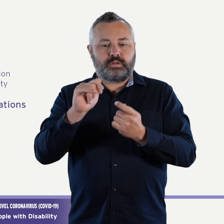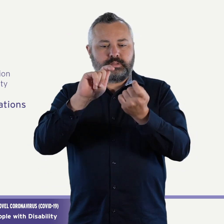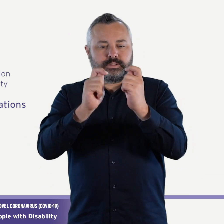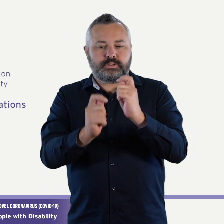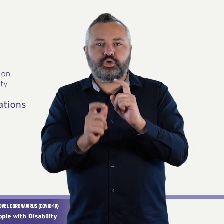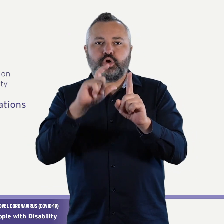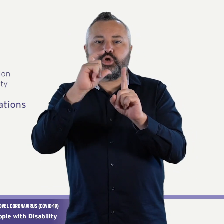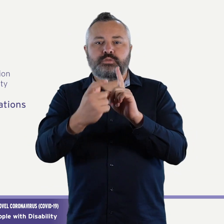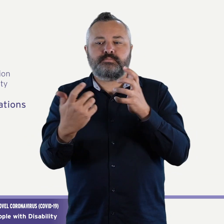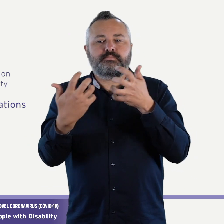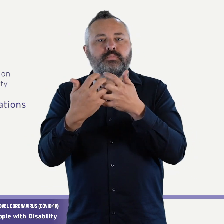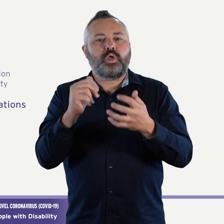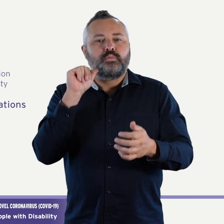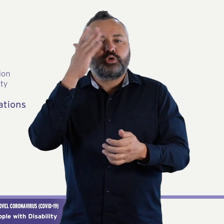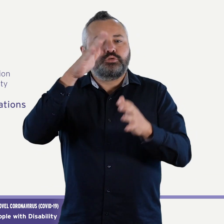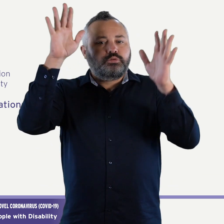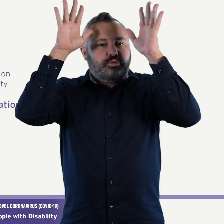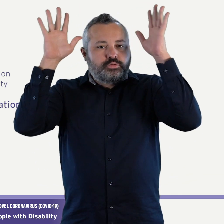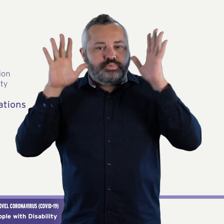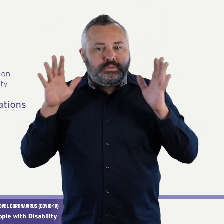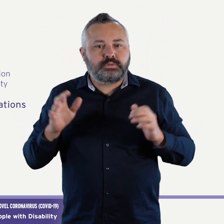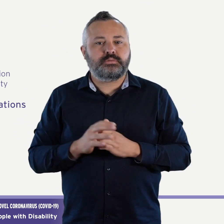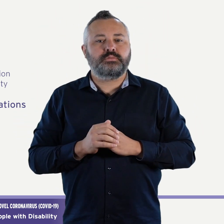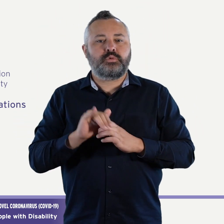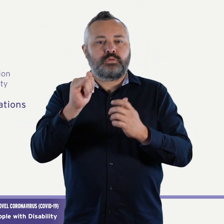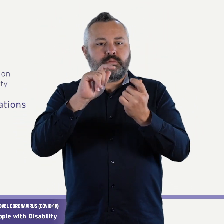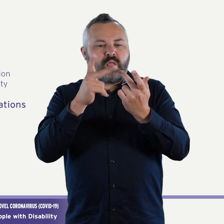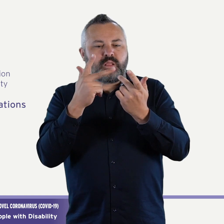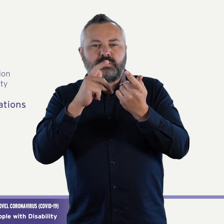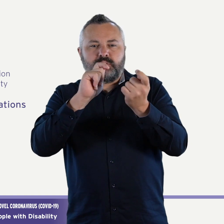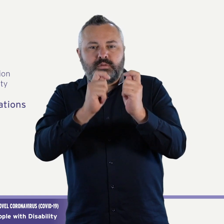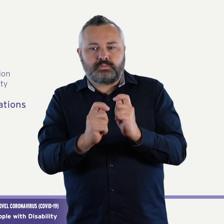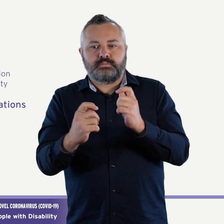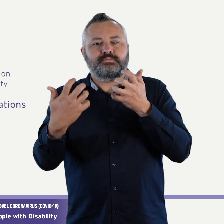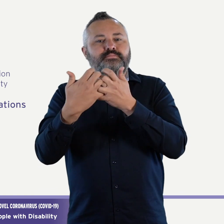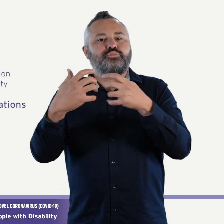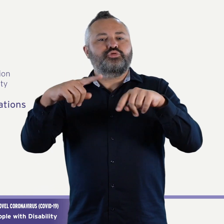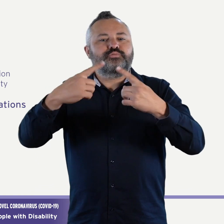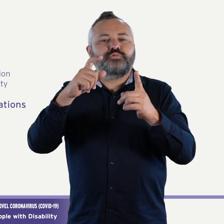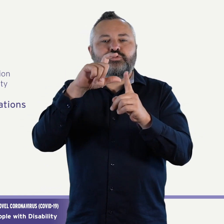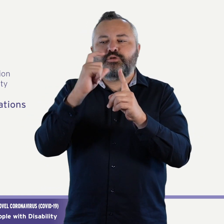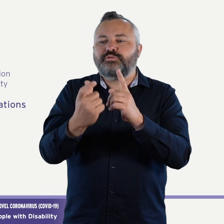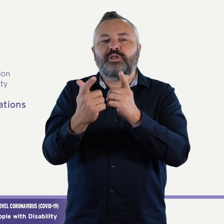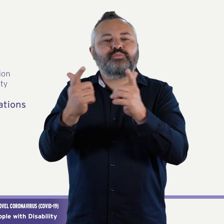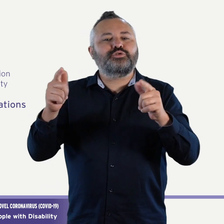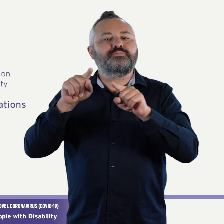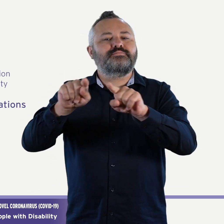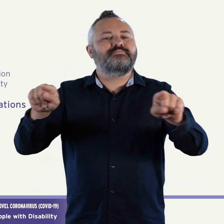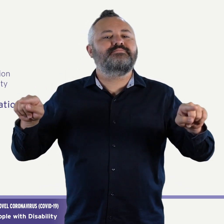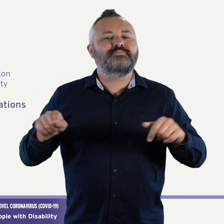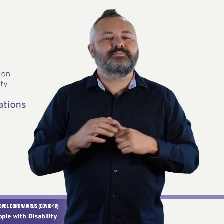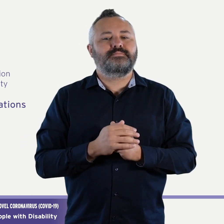be culturally appropriate for Aboriginal and Torres Strait Islander people, and suitable for people from culturally and linguistically diverse backgrounds.